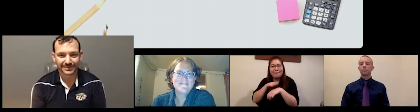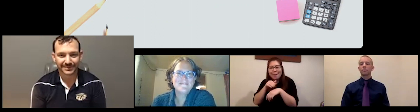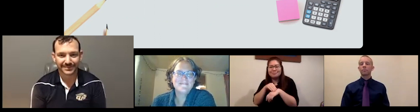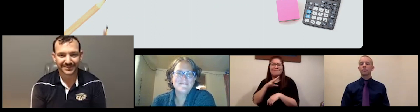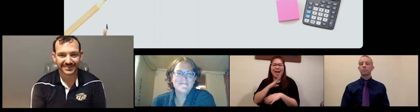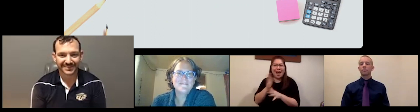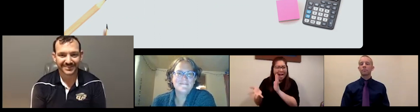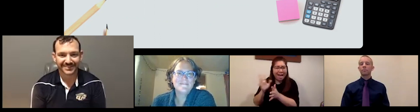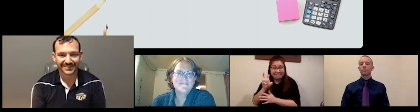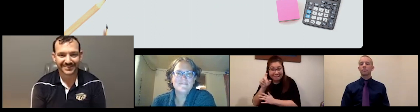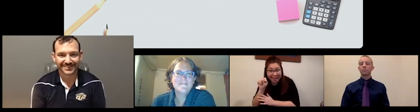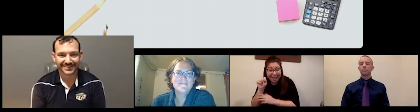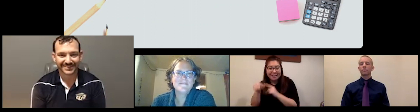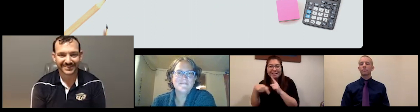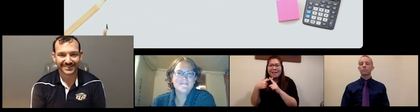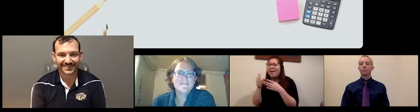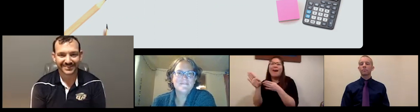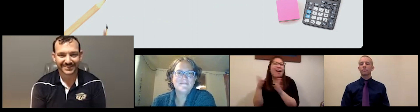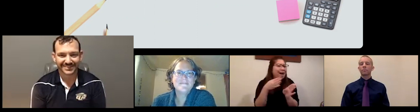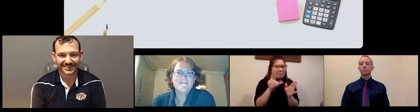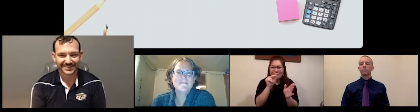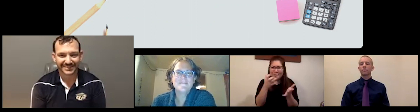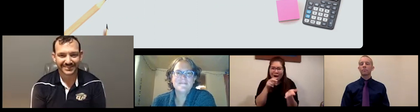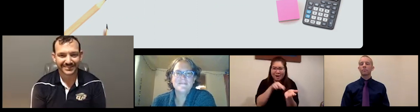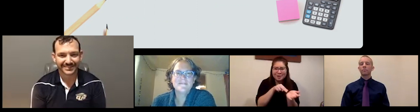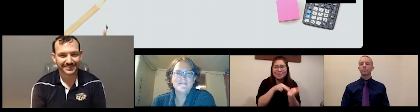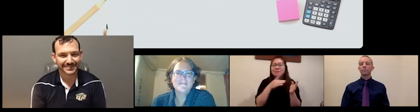So I thought I wanted to become a vet. Then I wanted to become a nurse.